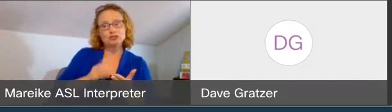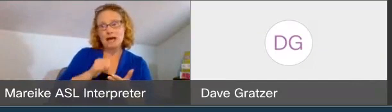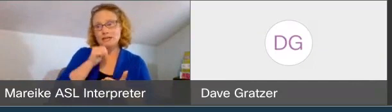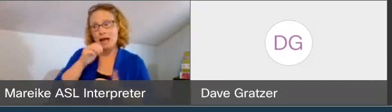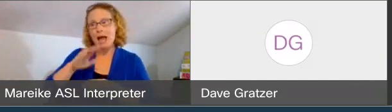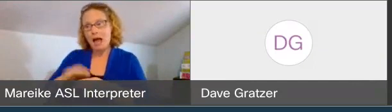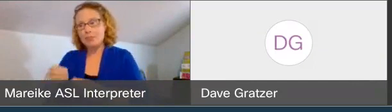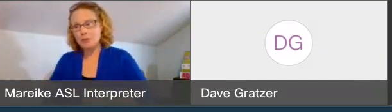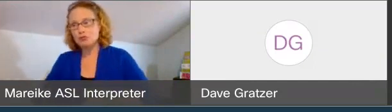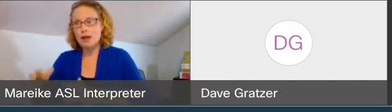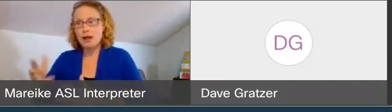you've got that one. -